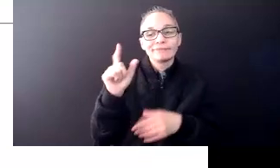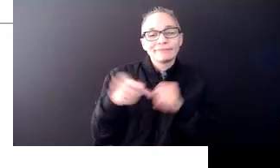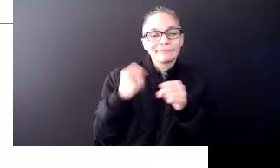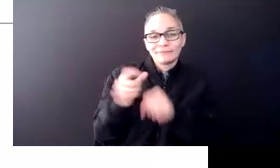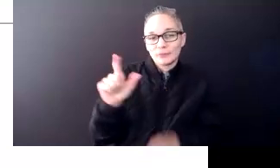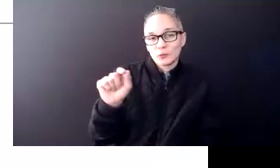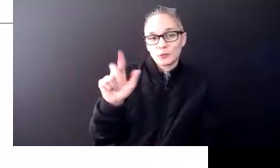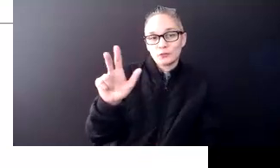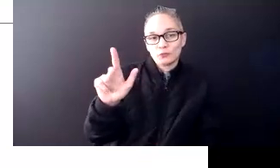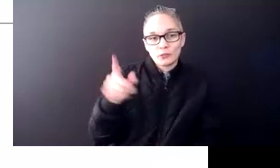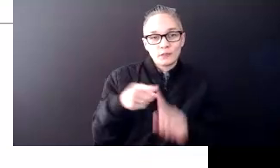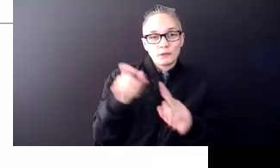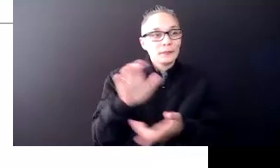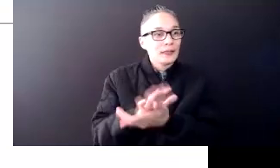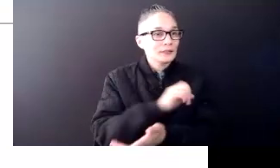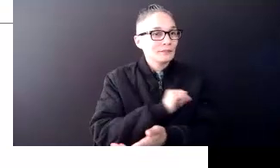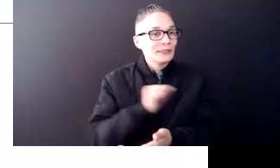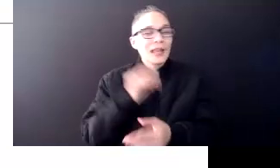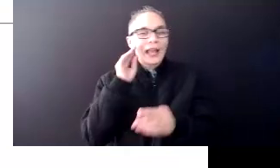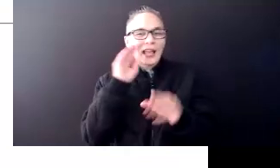And I shared that document in the chat.